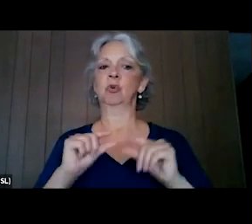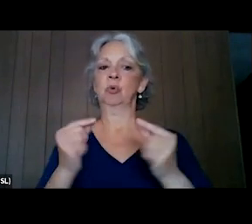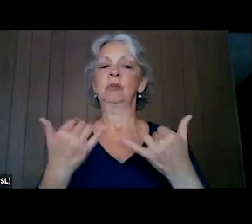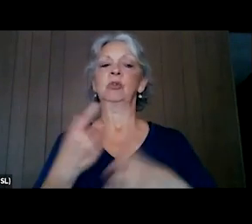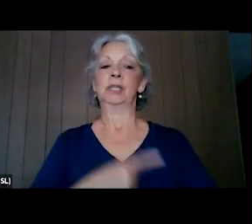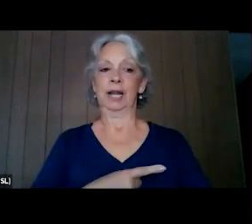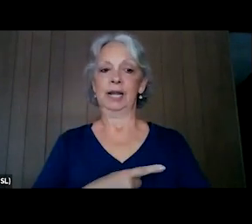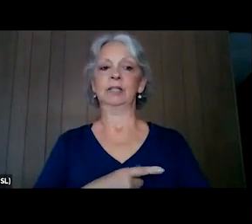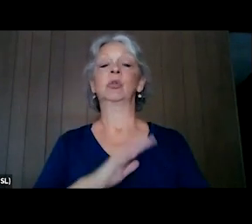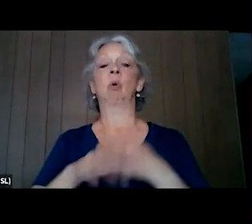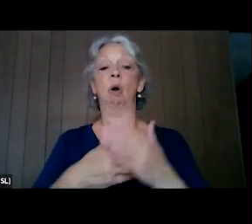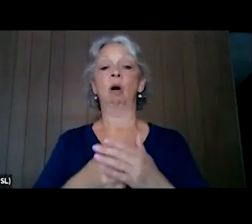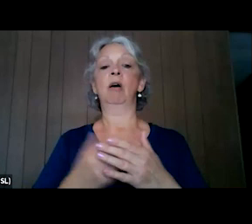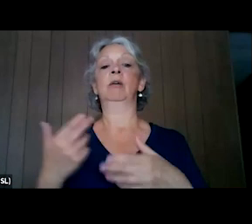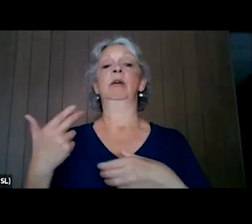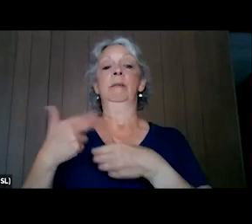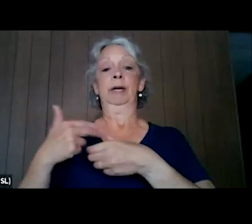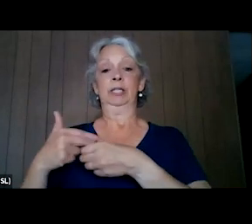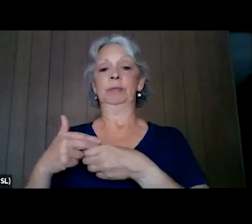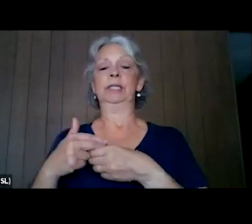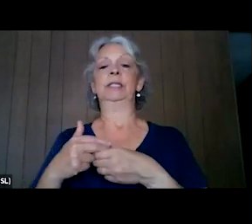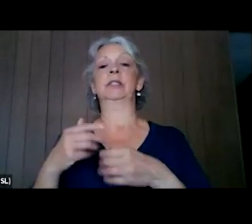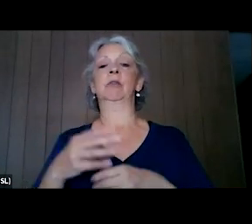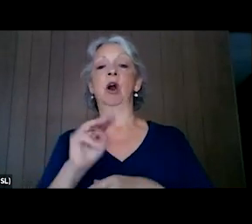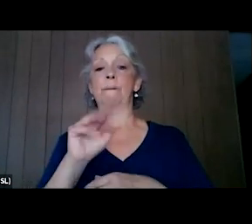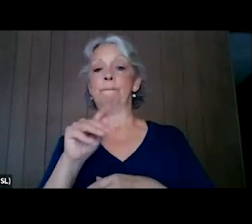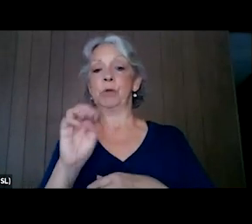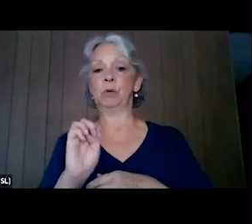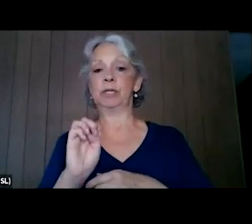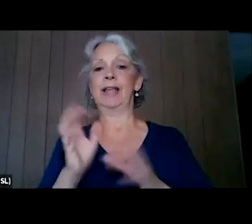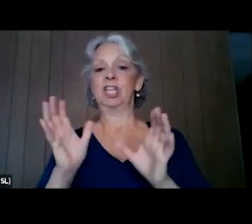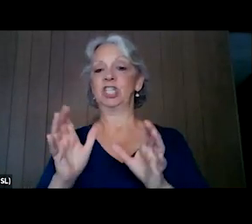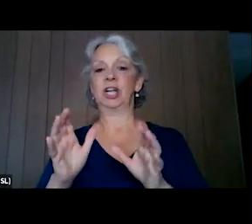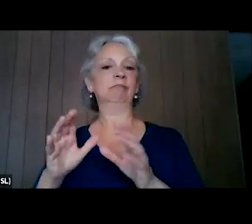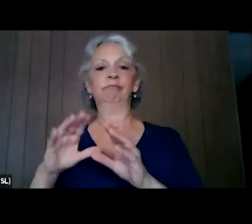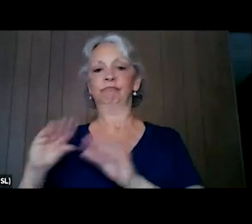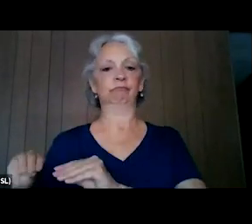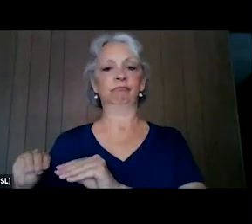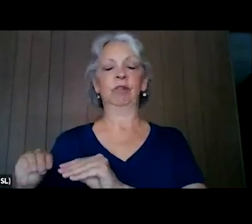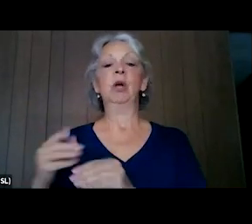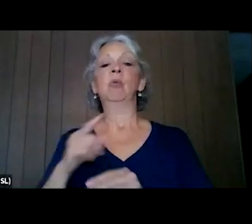and so all participant lines are muted and the chat feature is disabled. But that said, we really wanna hear from you,